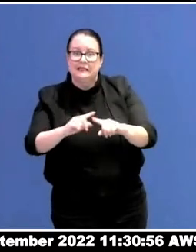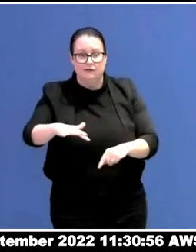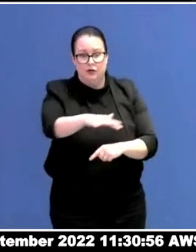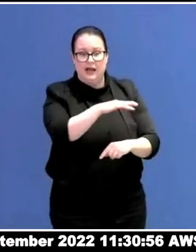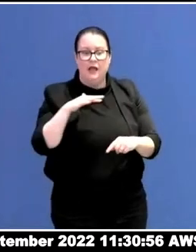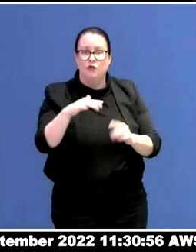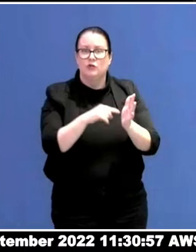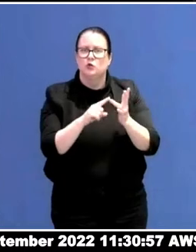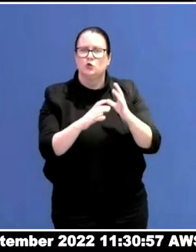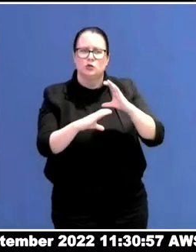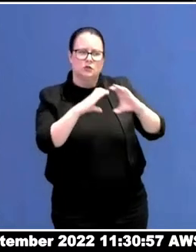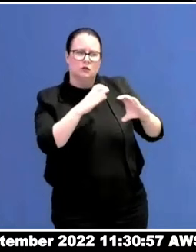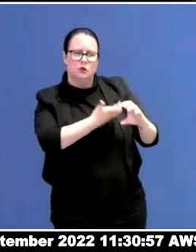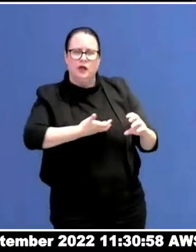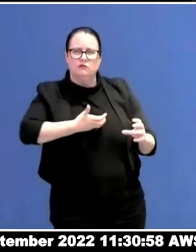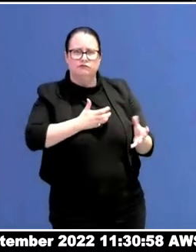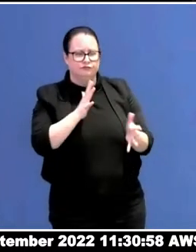need to communicate in the way that you needed to?